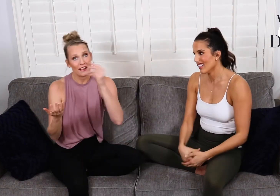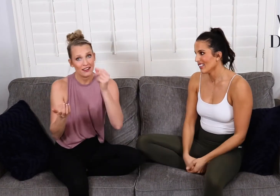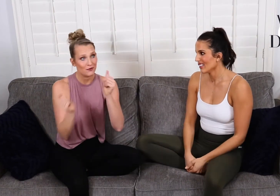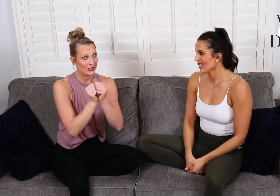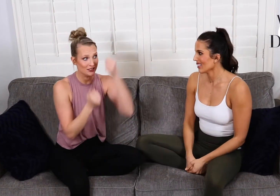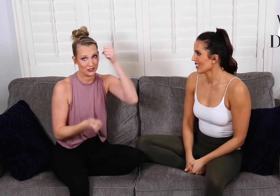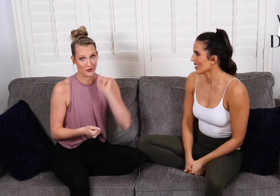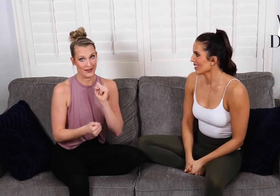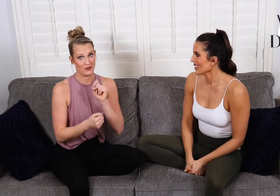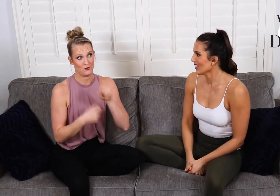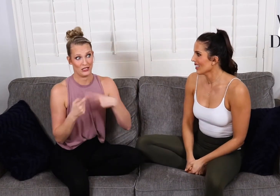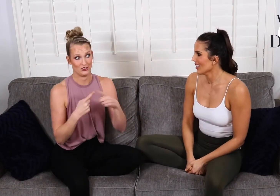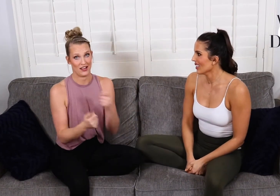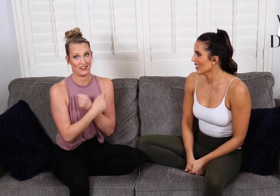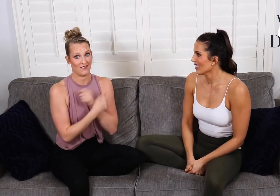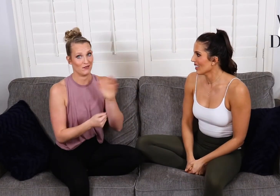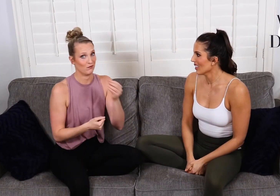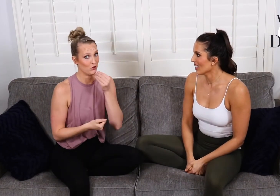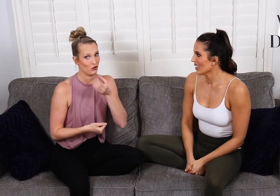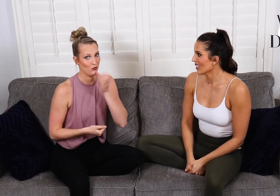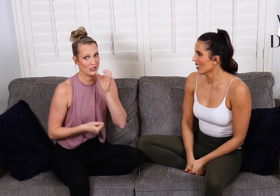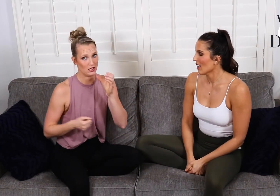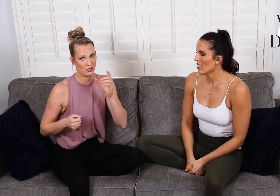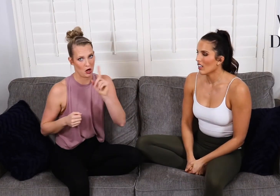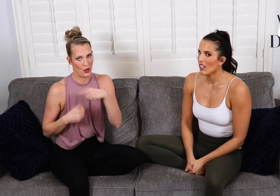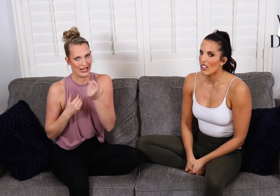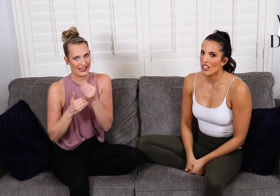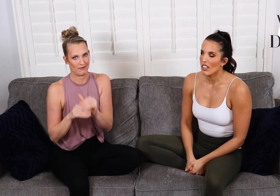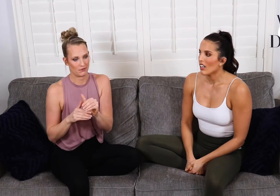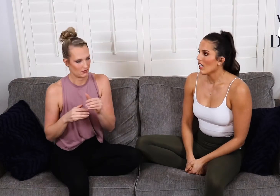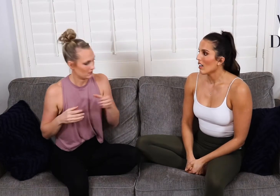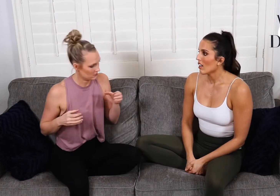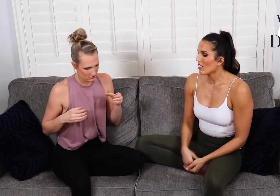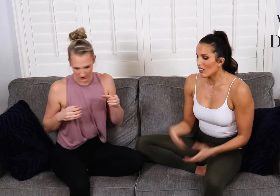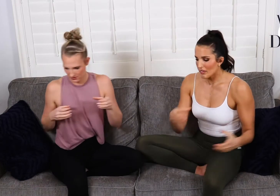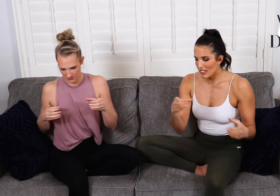And again, with Sarah, when she loves her food and drinks and she's got limited space.